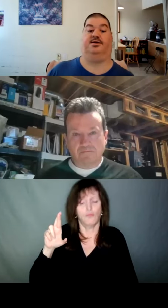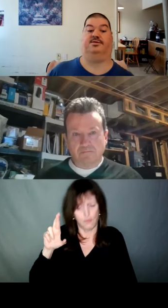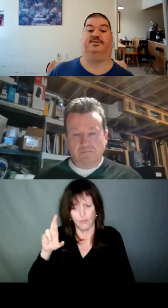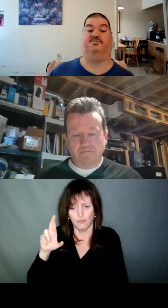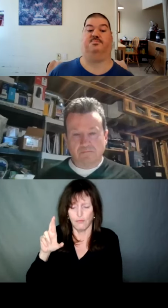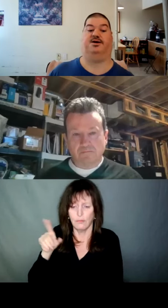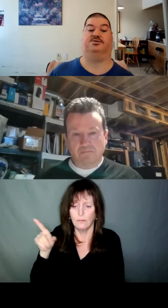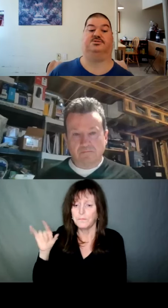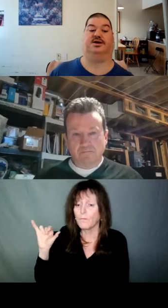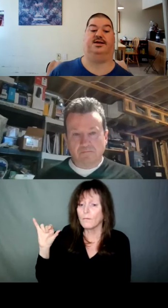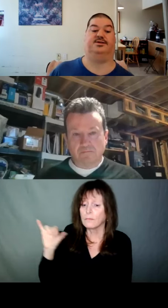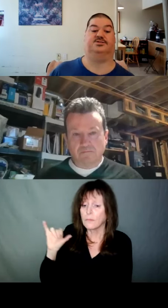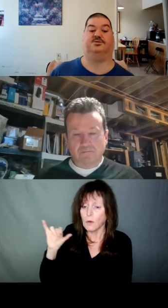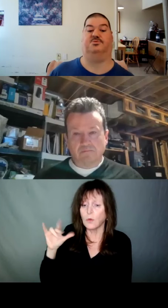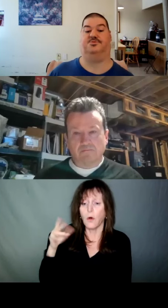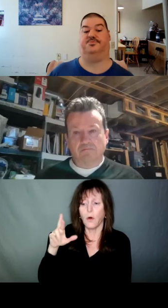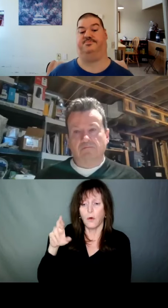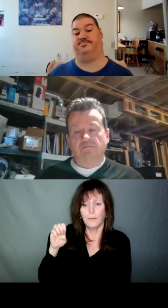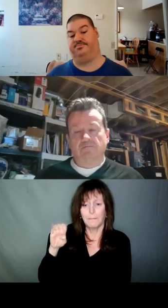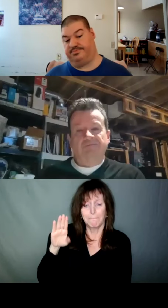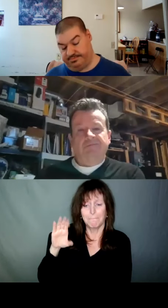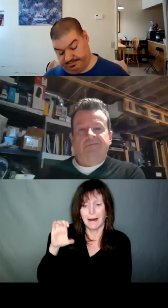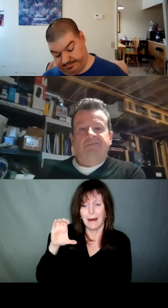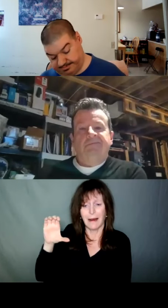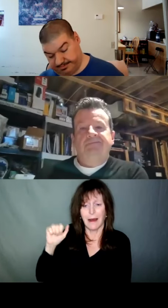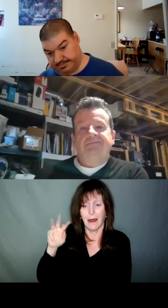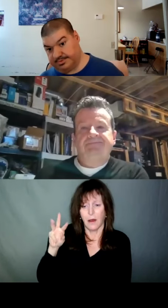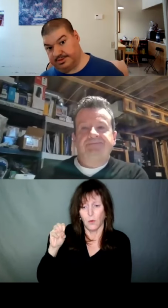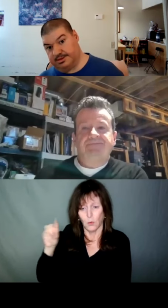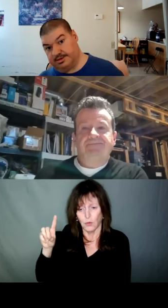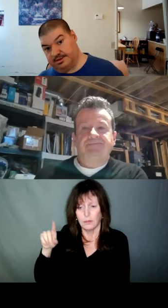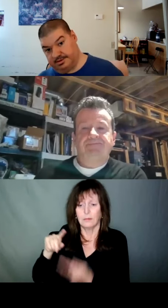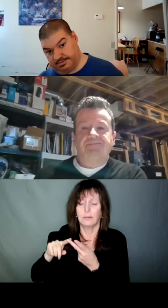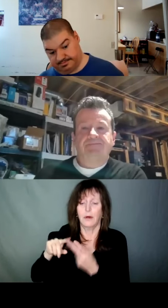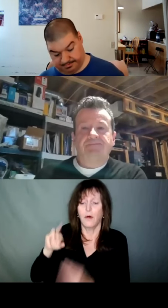as well as my colleagues Rebecca would